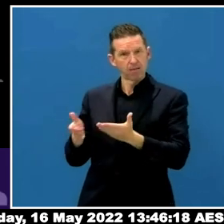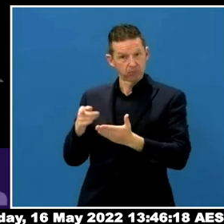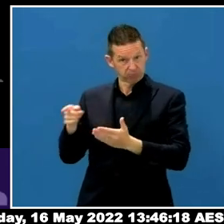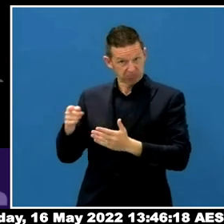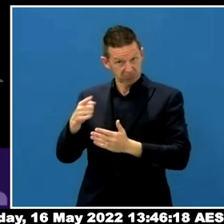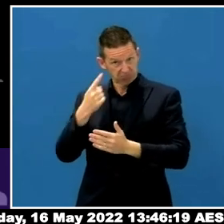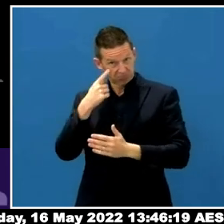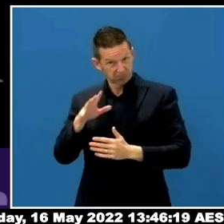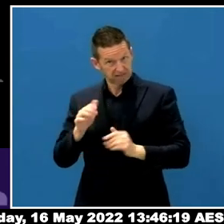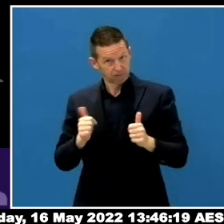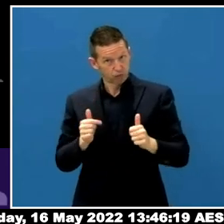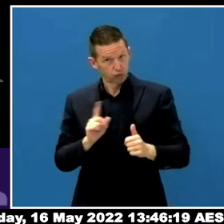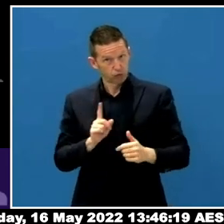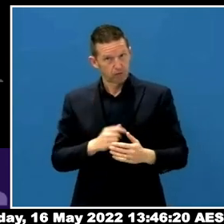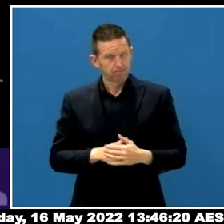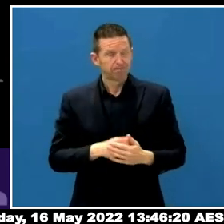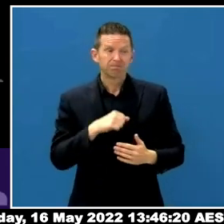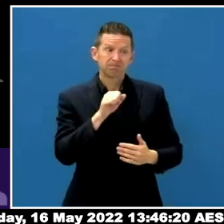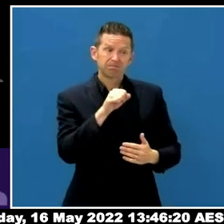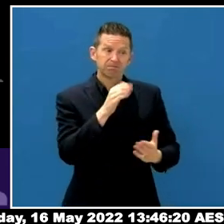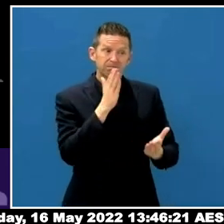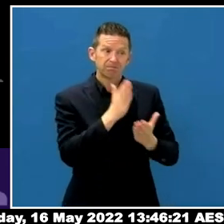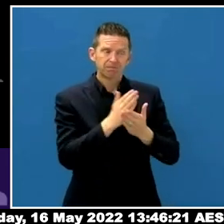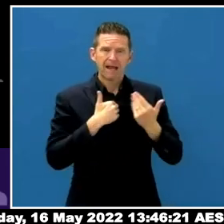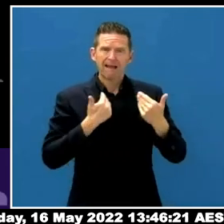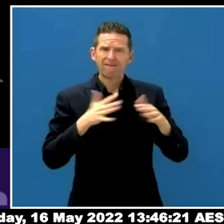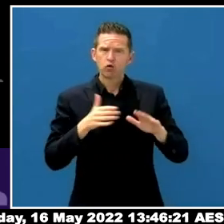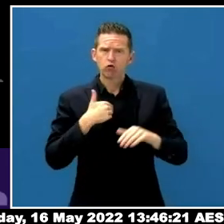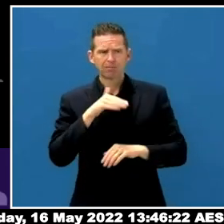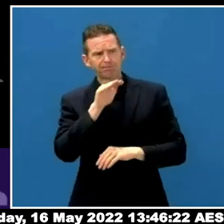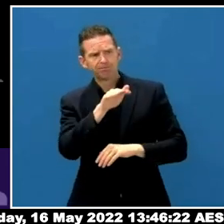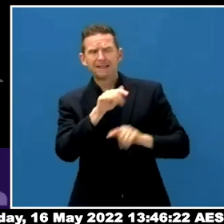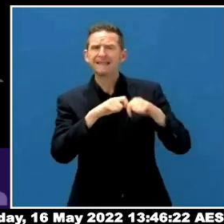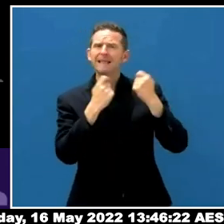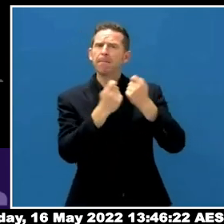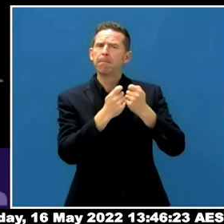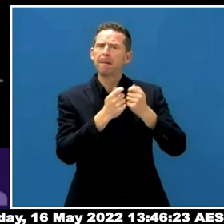I had already spoken to the Team Leader and said to her, you know, he uses an AAC device